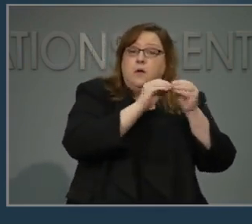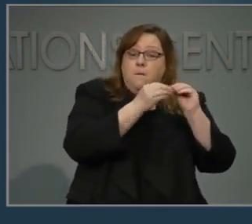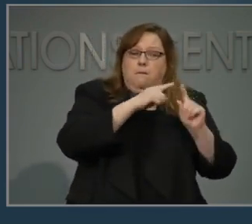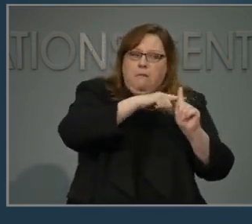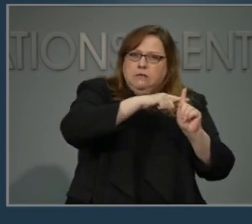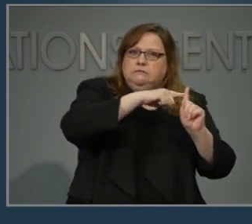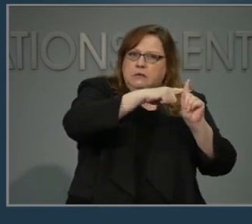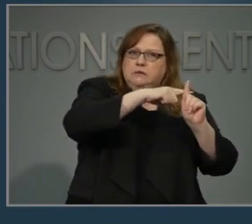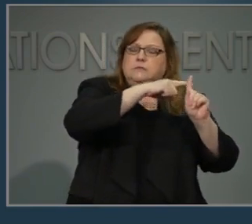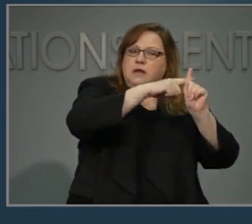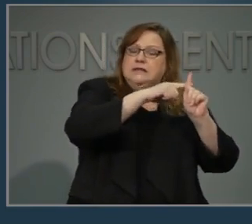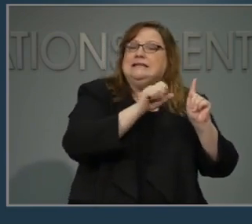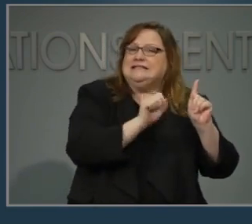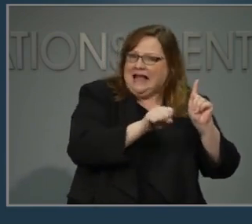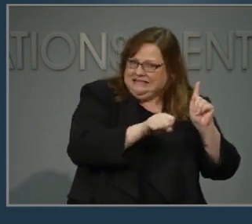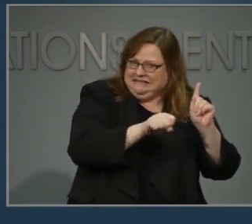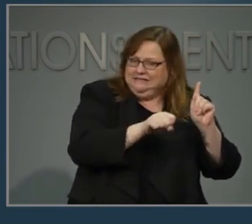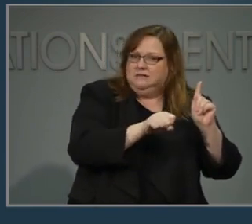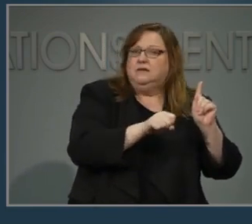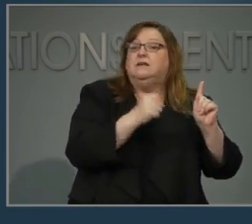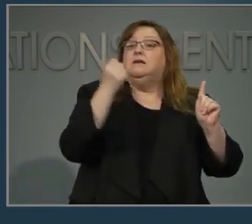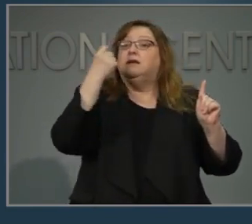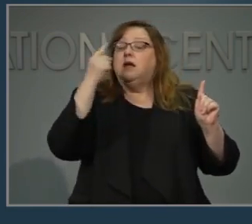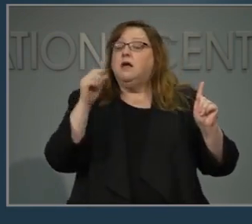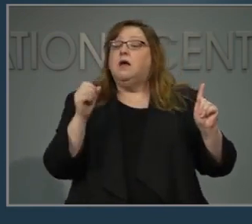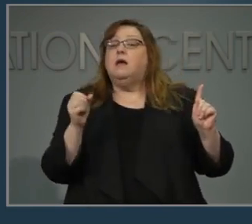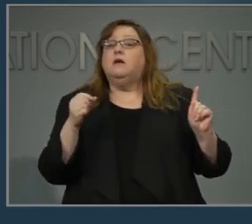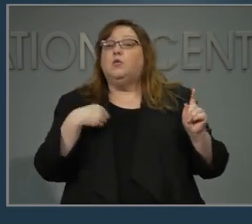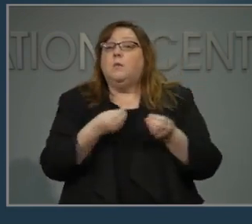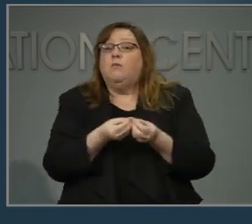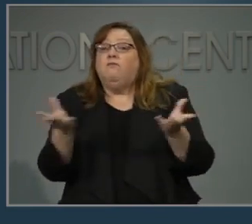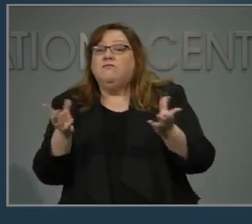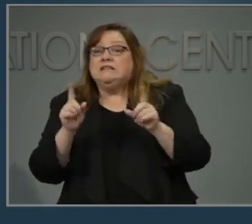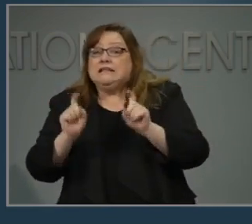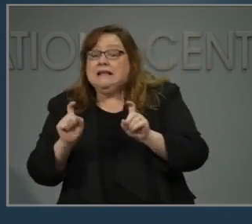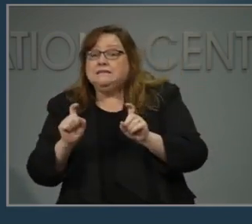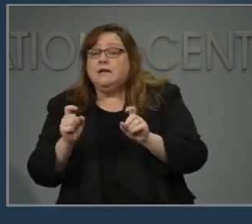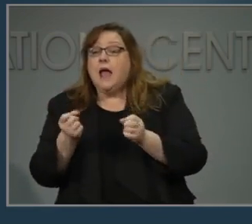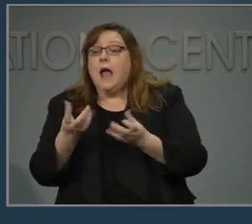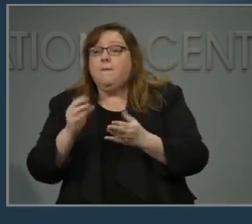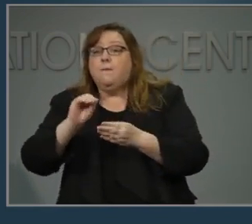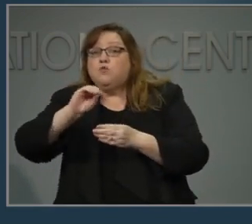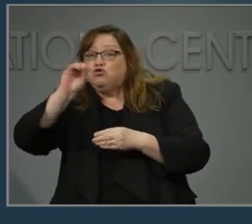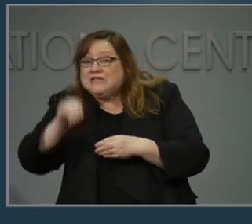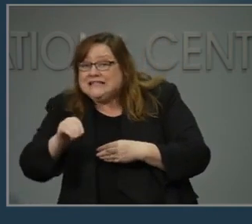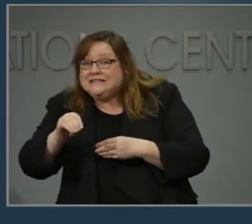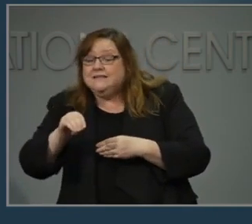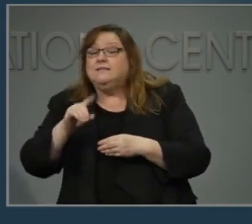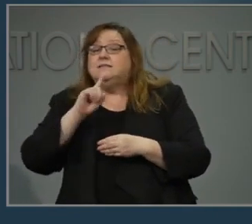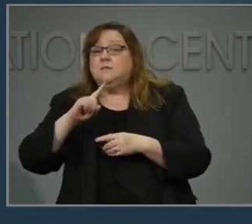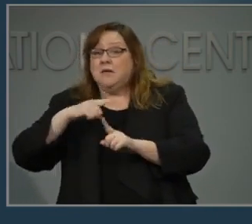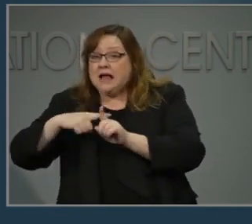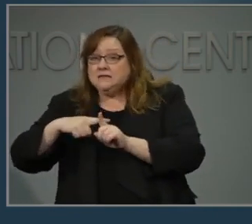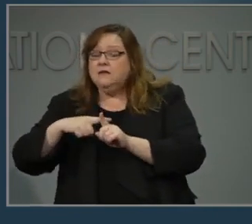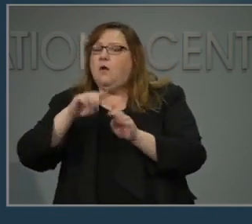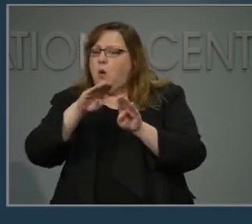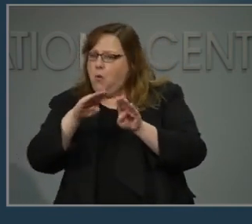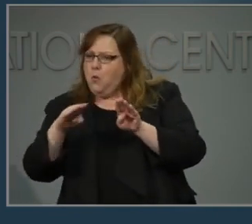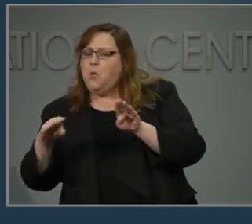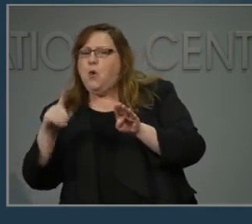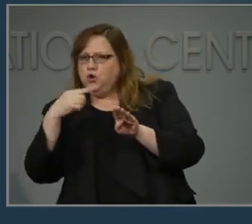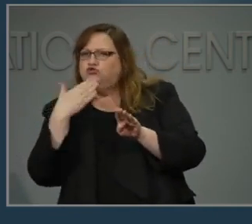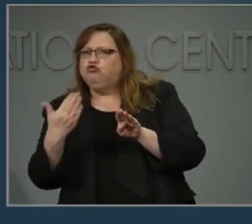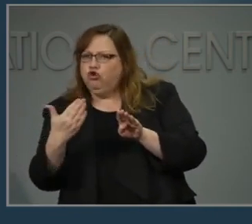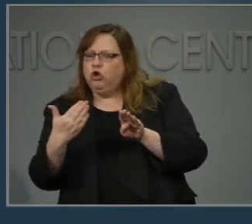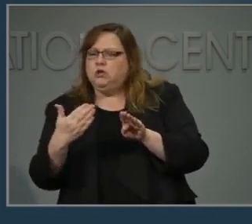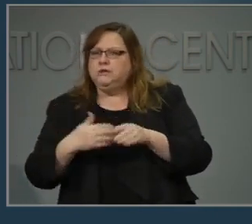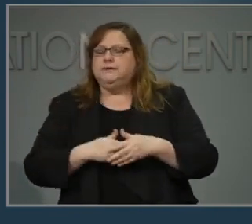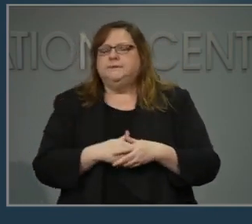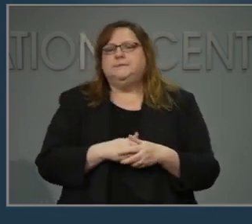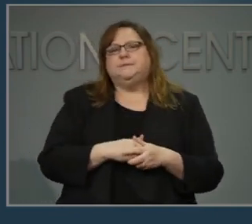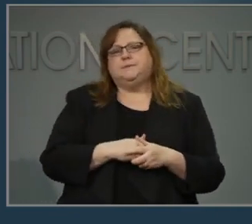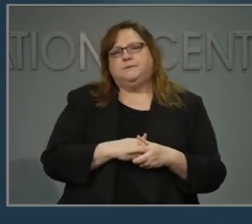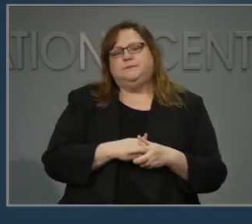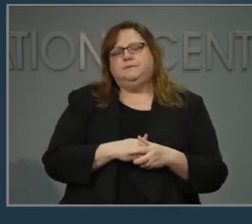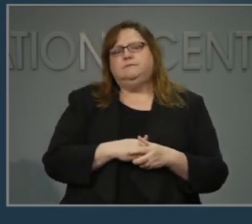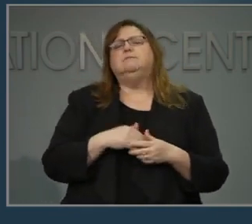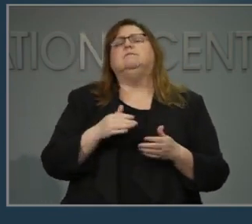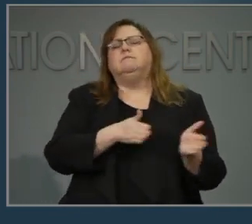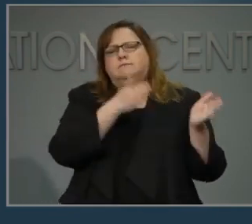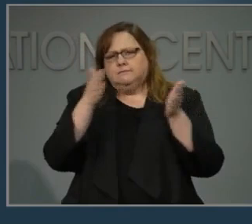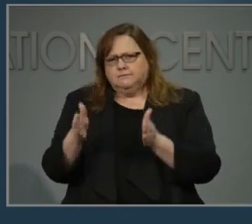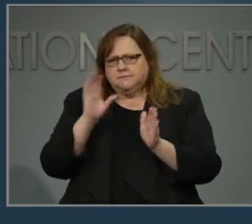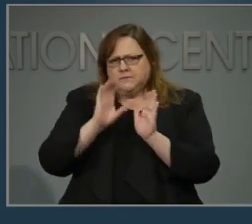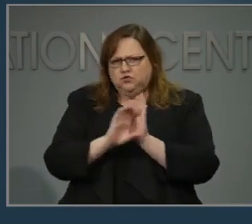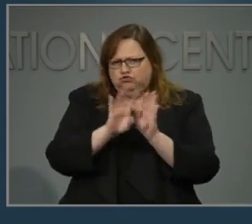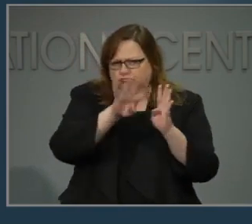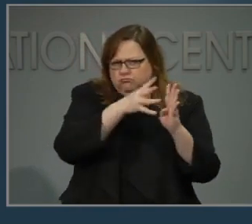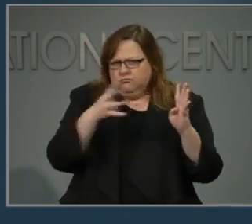SO WHERE WE ARE SEEING MO POSITIVE CASES DAY AFTER DAY AS WE SAW IN THE PREVIOUS GRAPH, WITH THE INCREASING TESTING, THE PERCENT POSITIVE CONTINUES TO LOOK VERY GOOD.